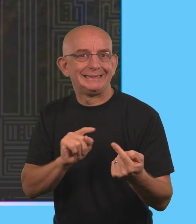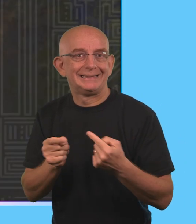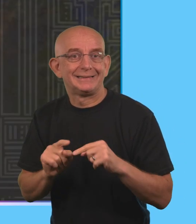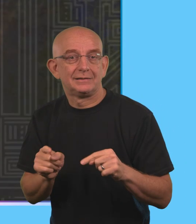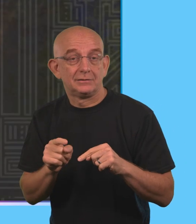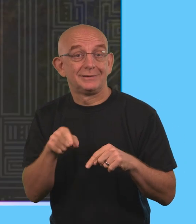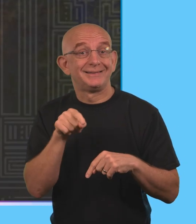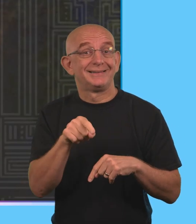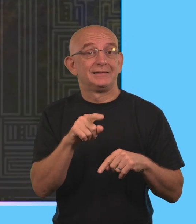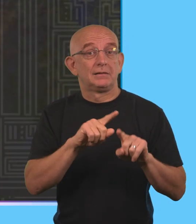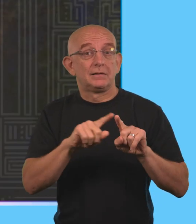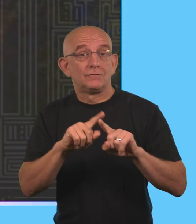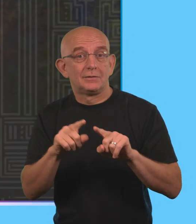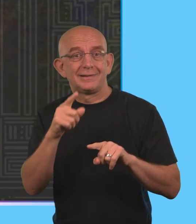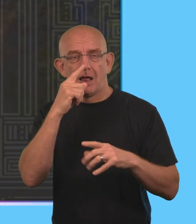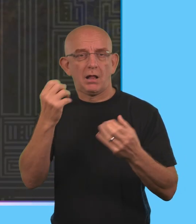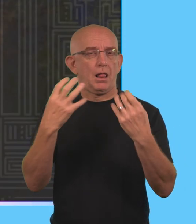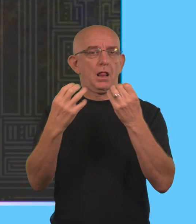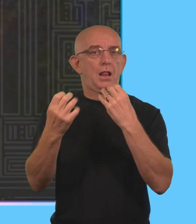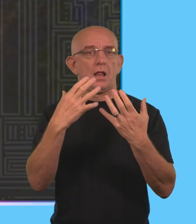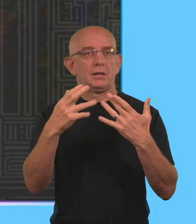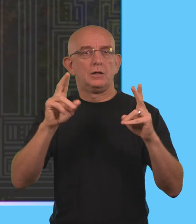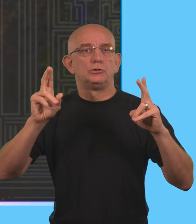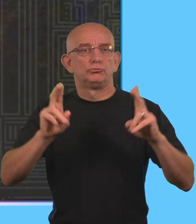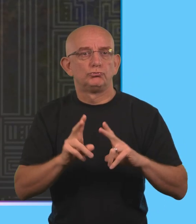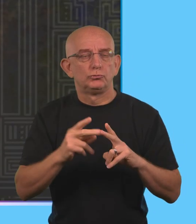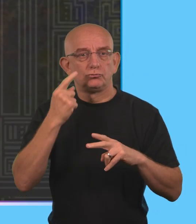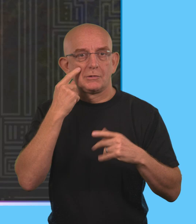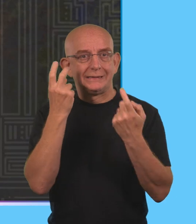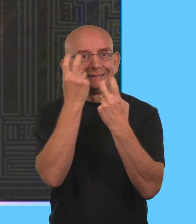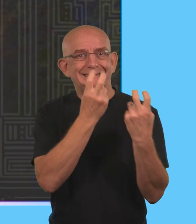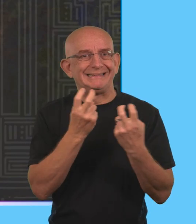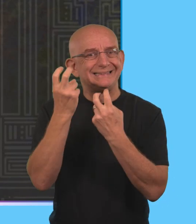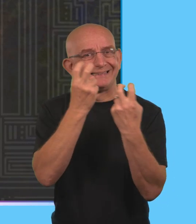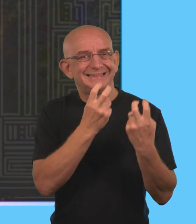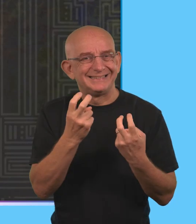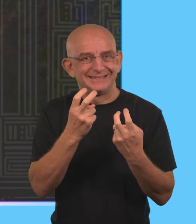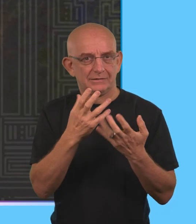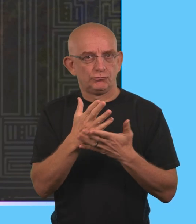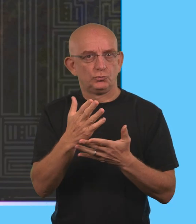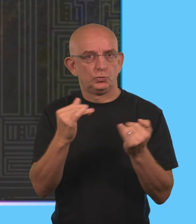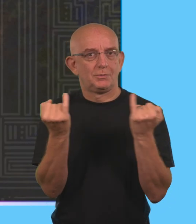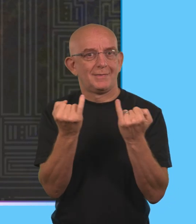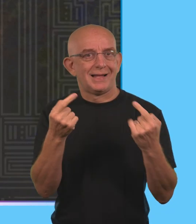The effect hits can also be toned down to reduce eye strain during battle animations,